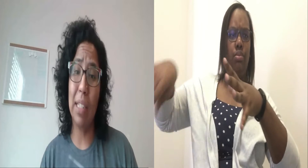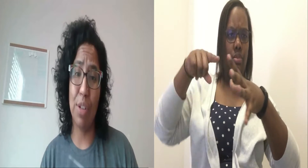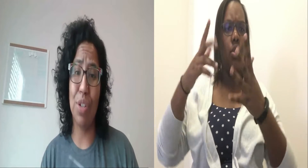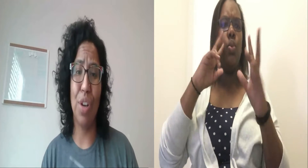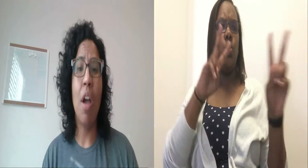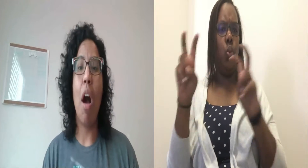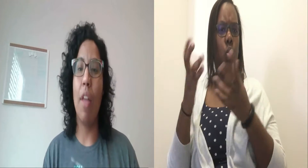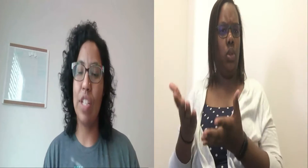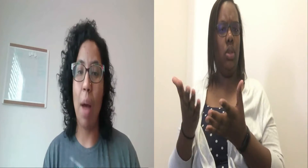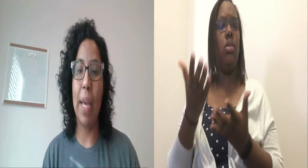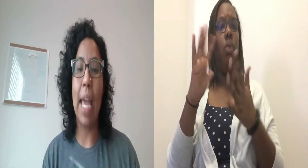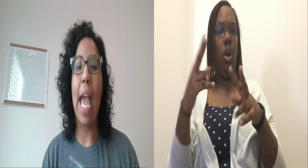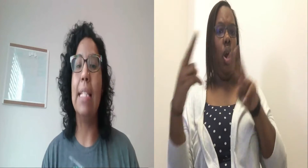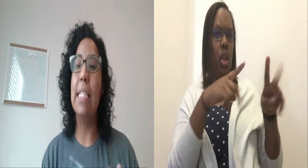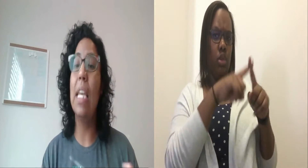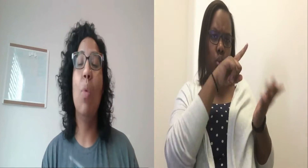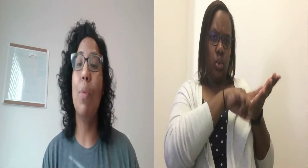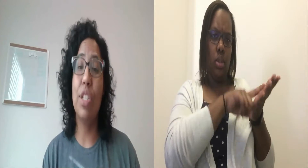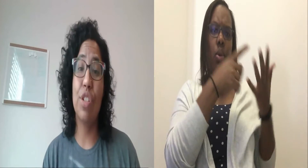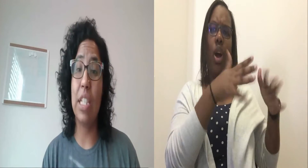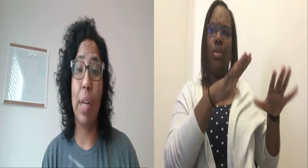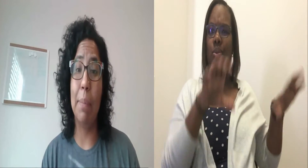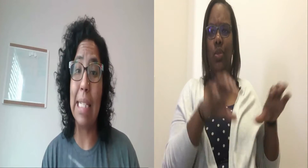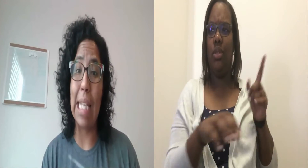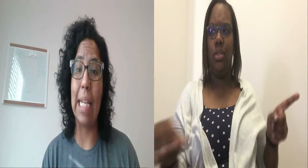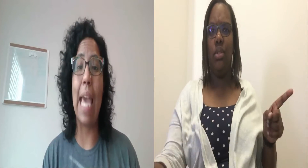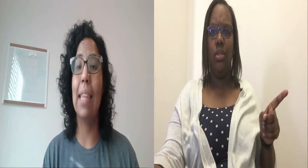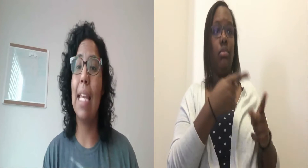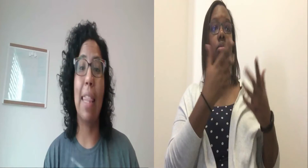literature on the topic and seeing what research has already been done and letting